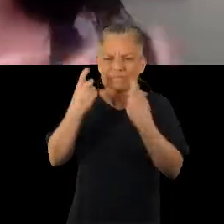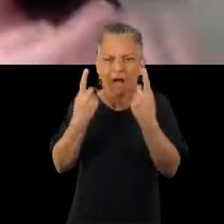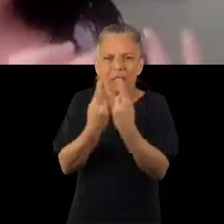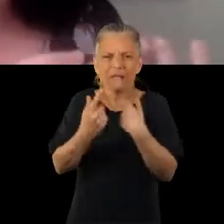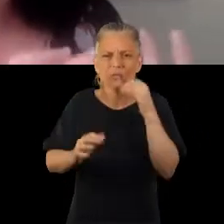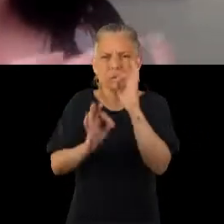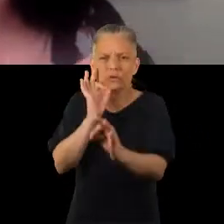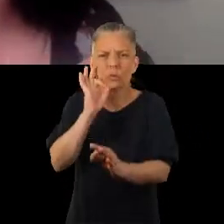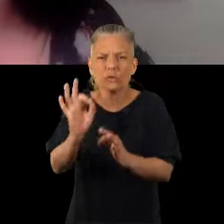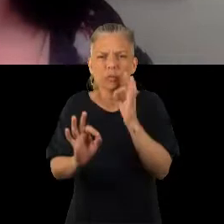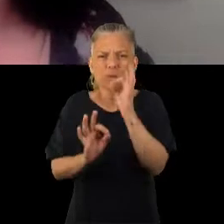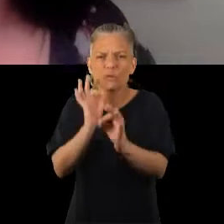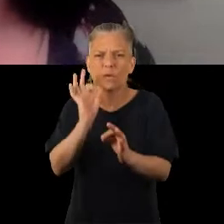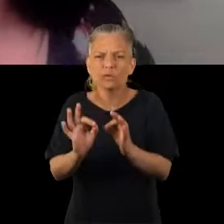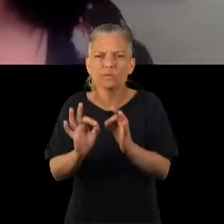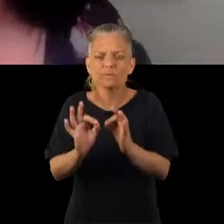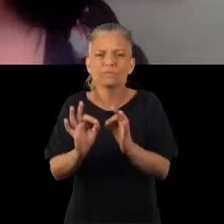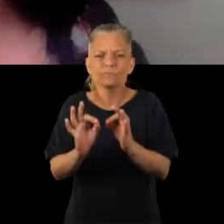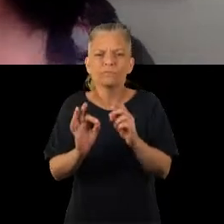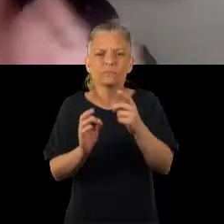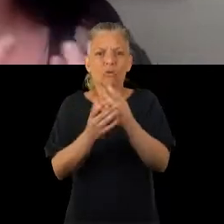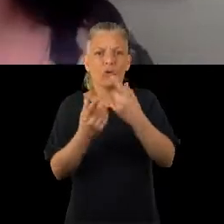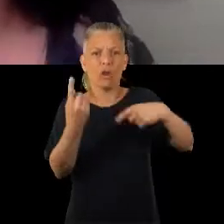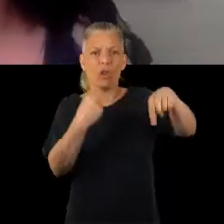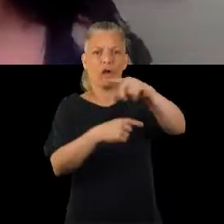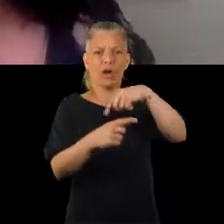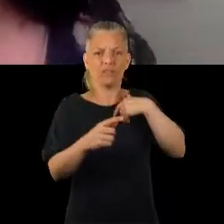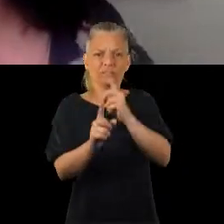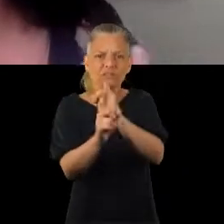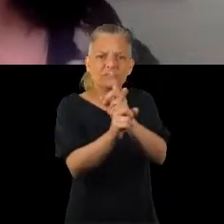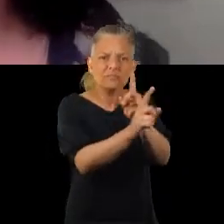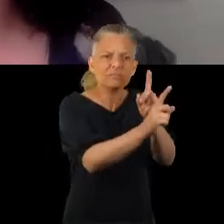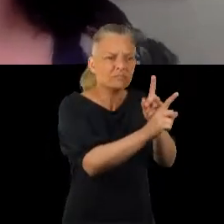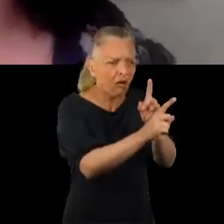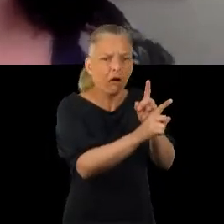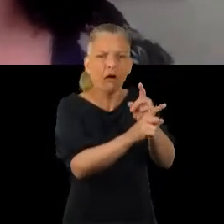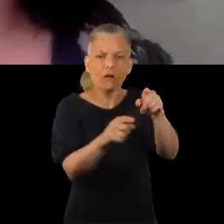who were asking for different things to what I was asking for. So first I think it’s about tackling